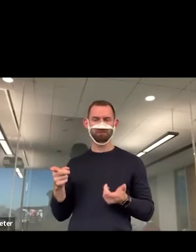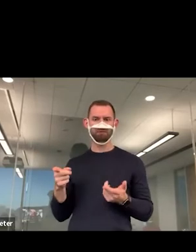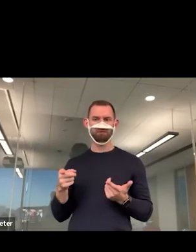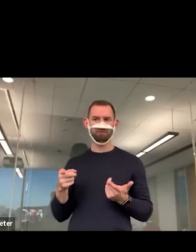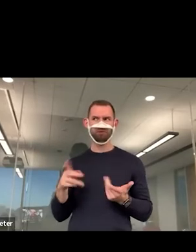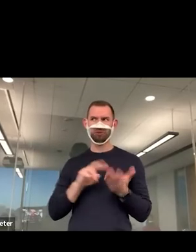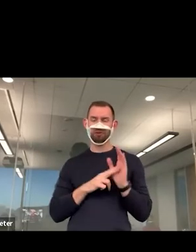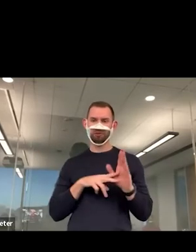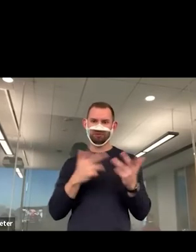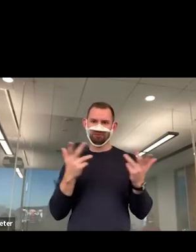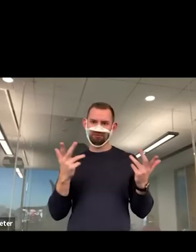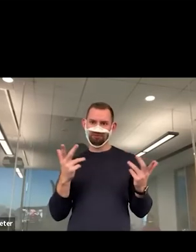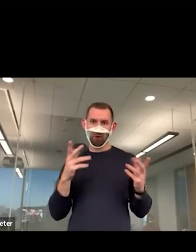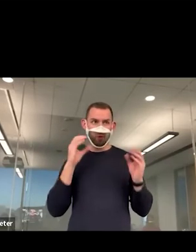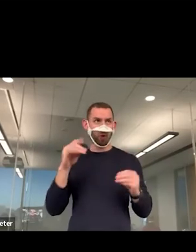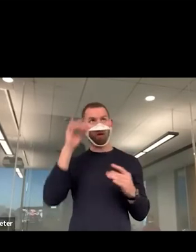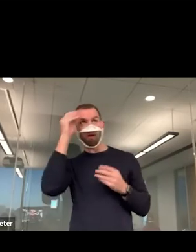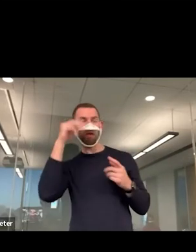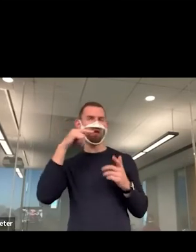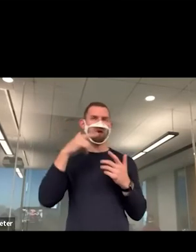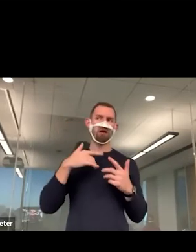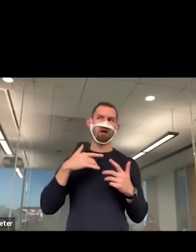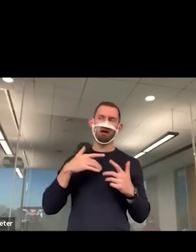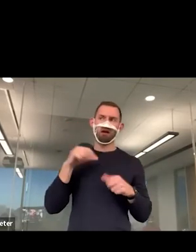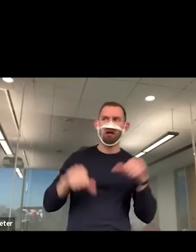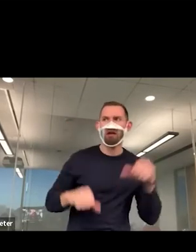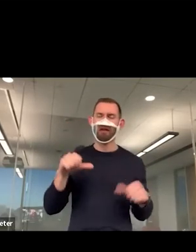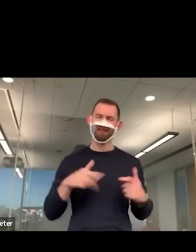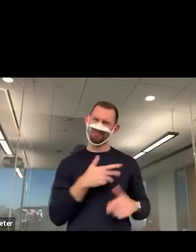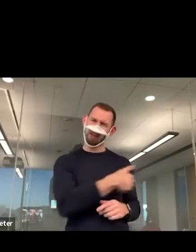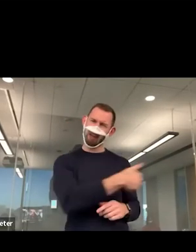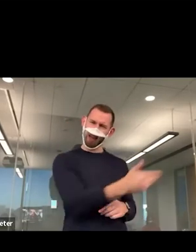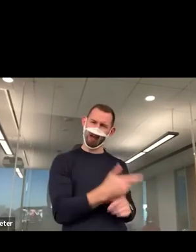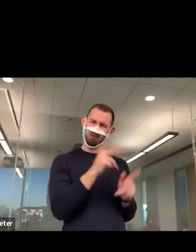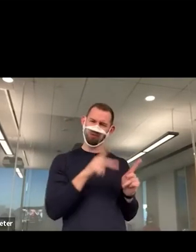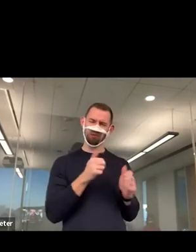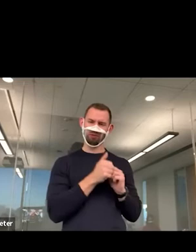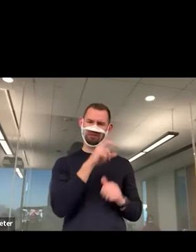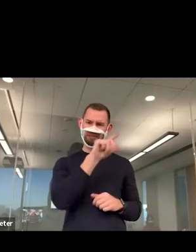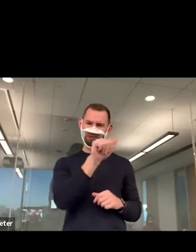with a disability get the accommodation from cap and you know and stop whining